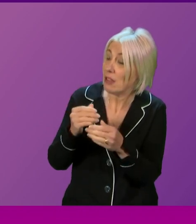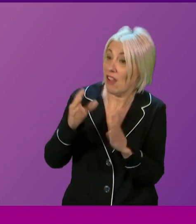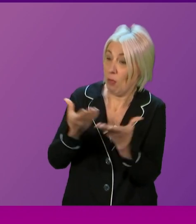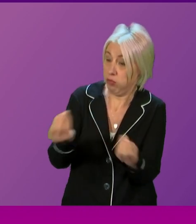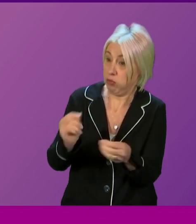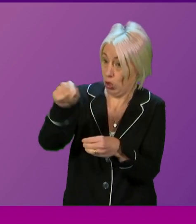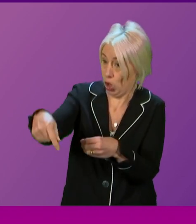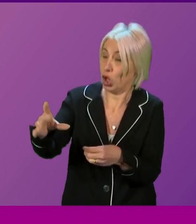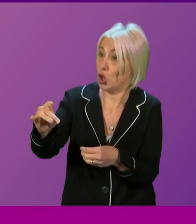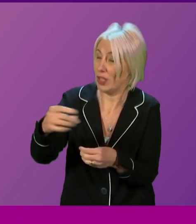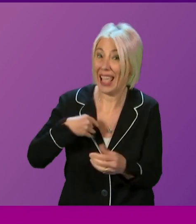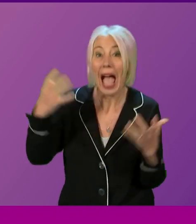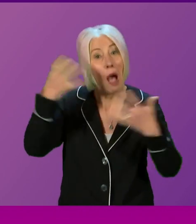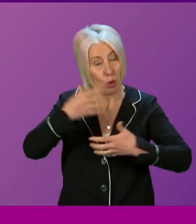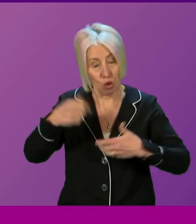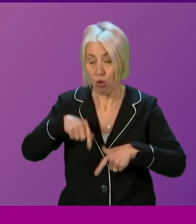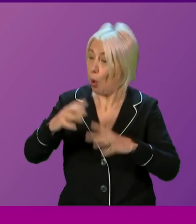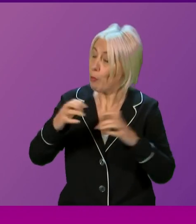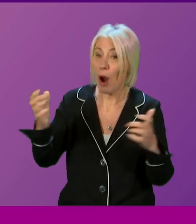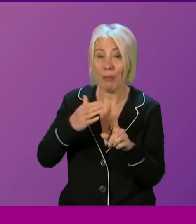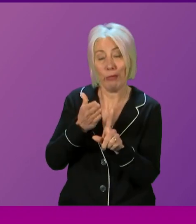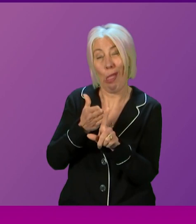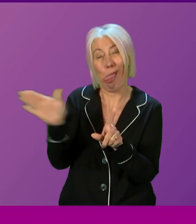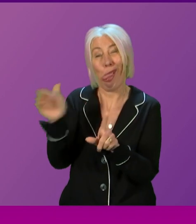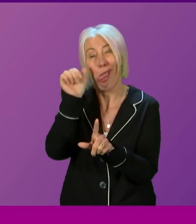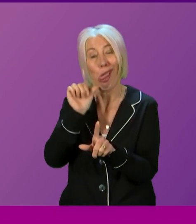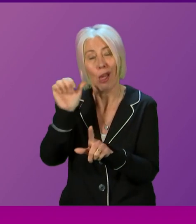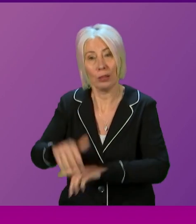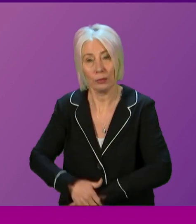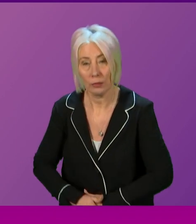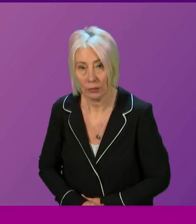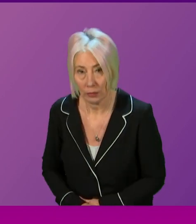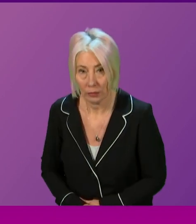I am concerned that Parliament has been misled. The First Minister rose—